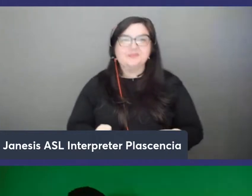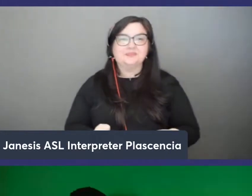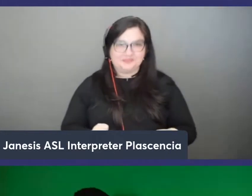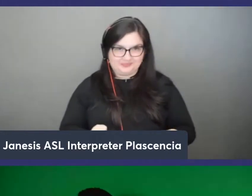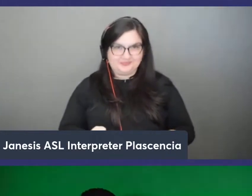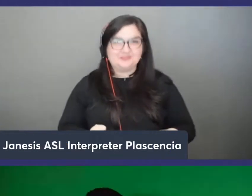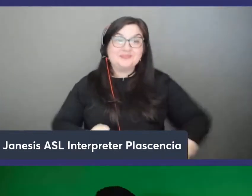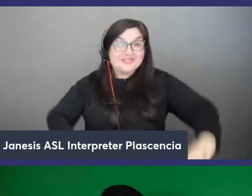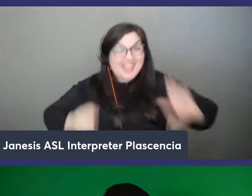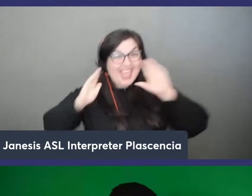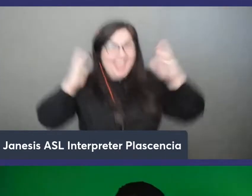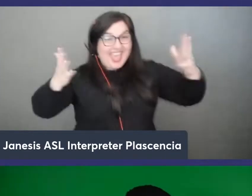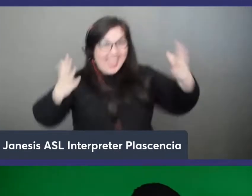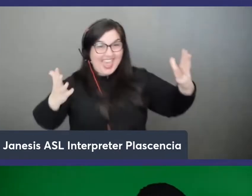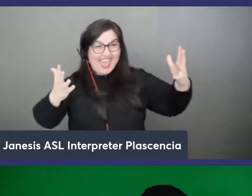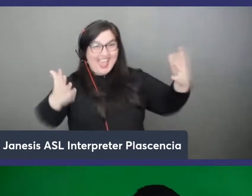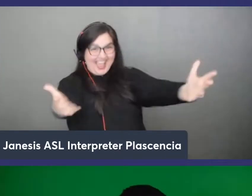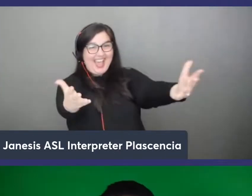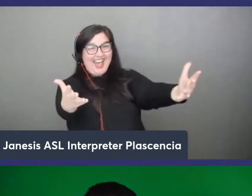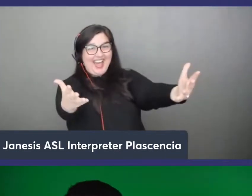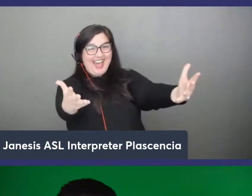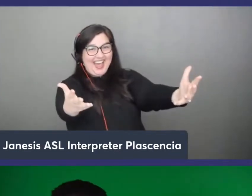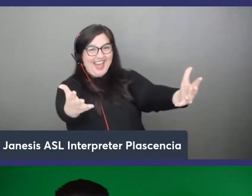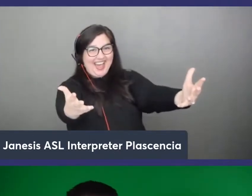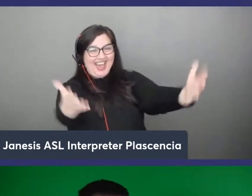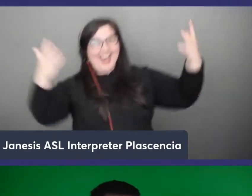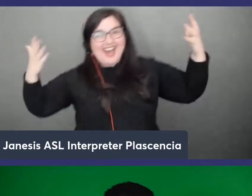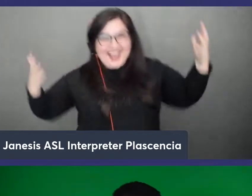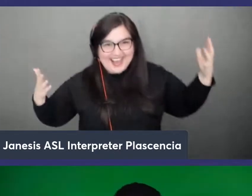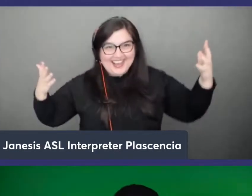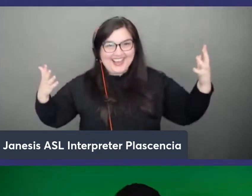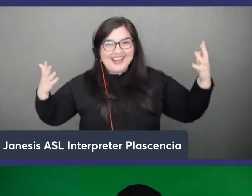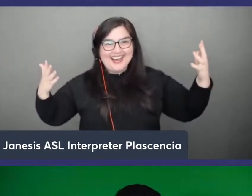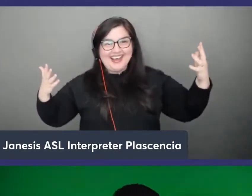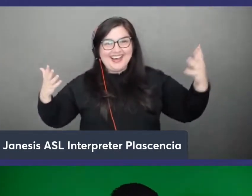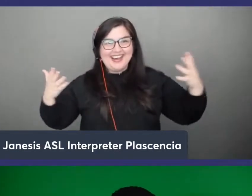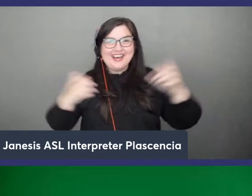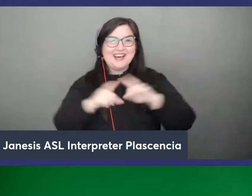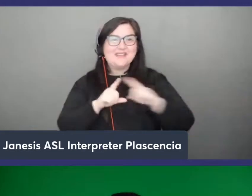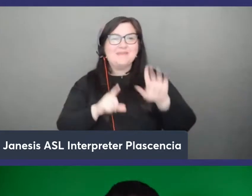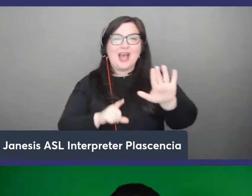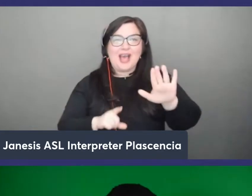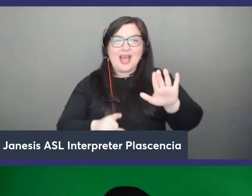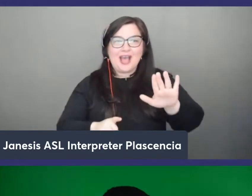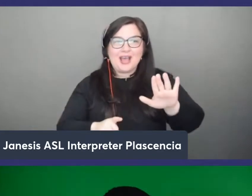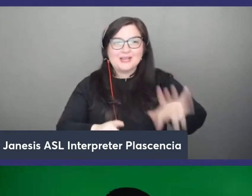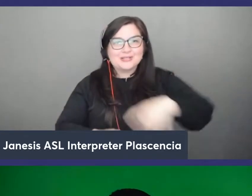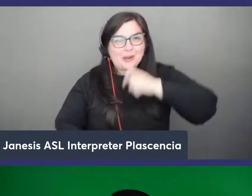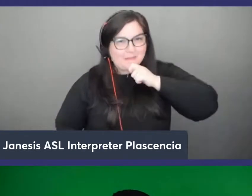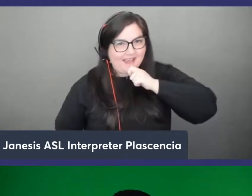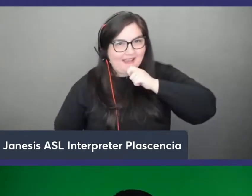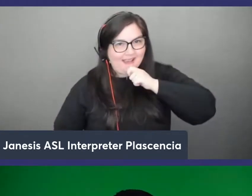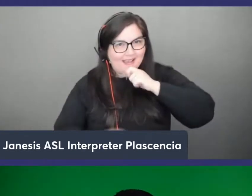Hey, there he is. (speaking faintly) We're gonna change that, right?